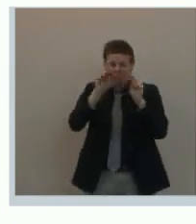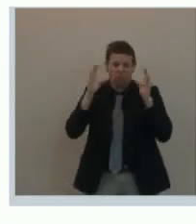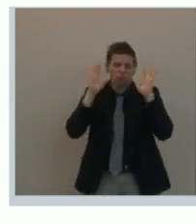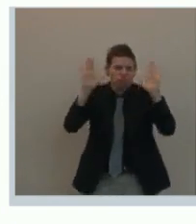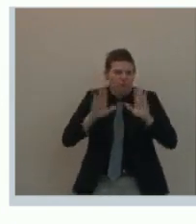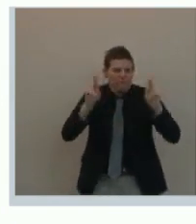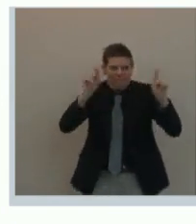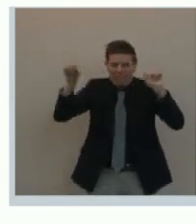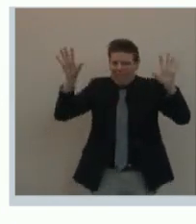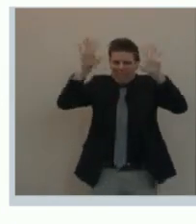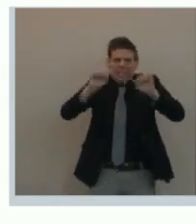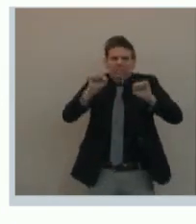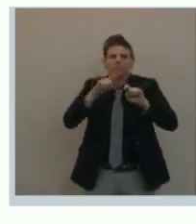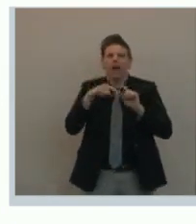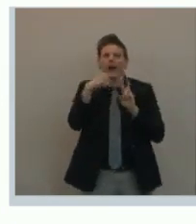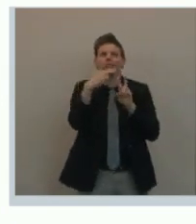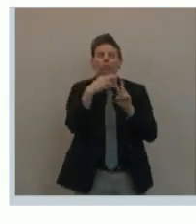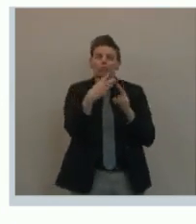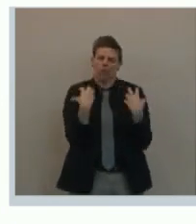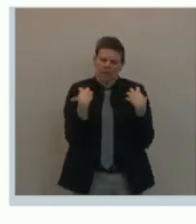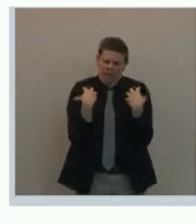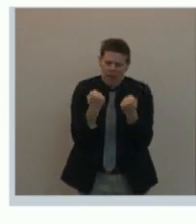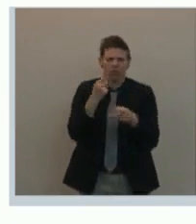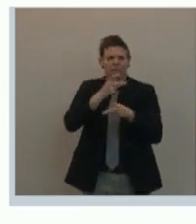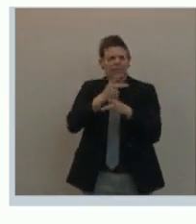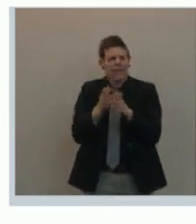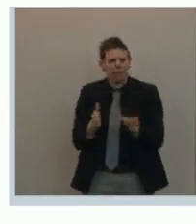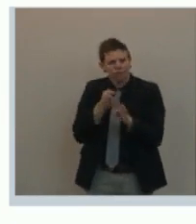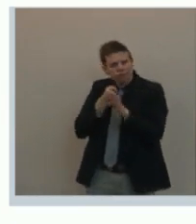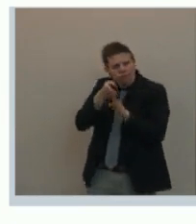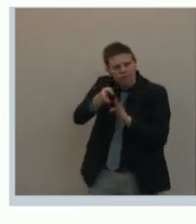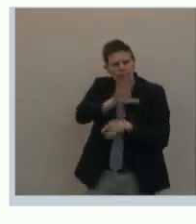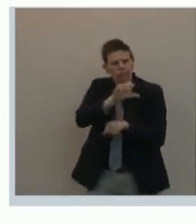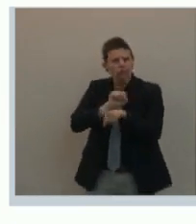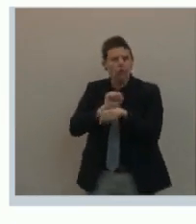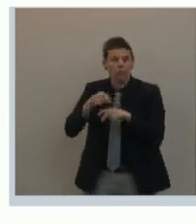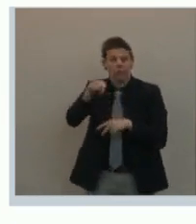I WANT TO HIGHLIGHT WHAT INCREDIBLE INDIVIDUALS WE HAVE IN THIS STATE.